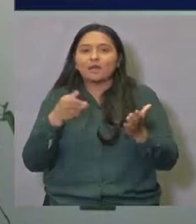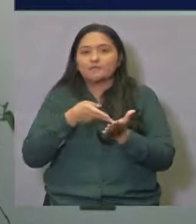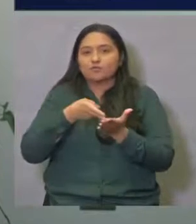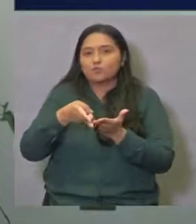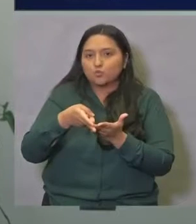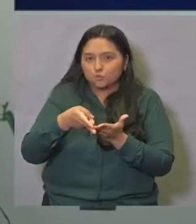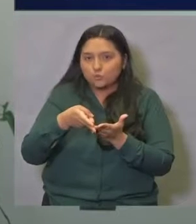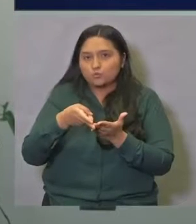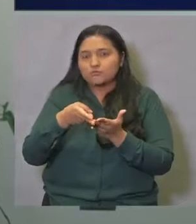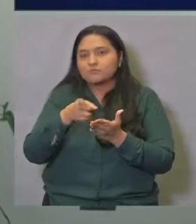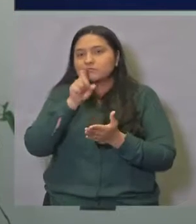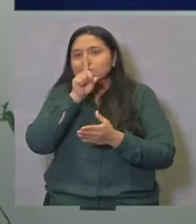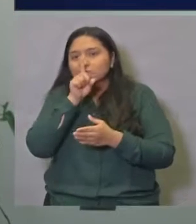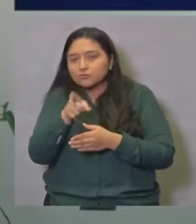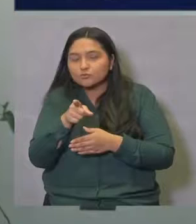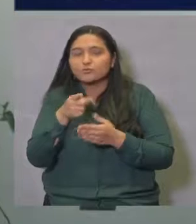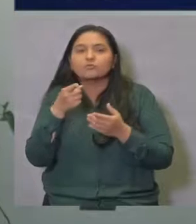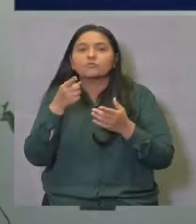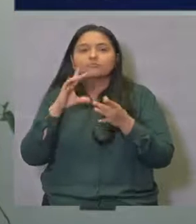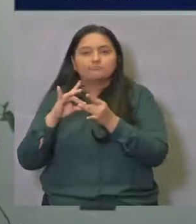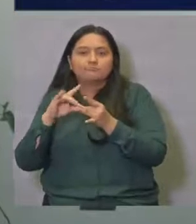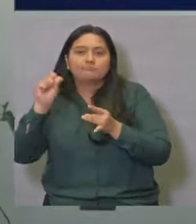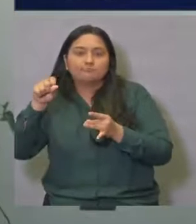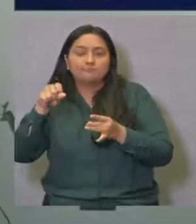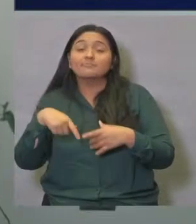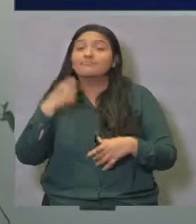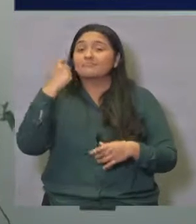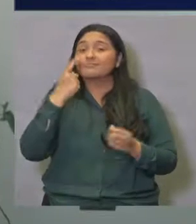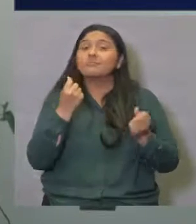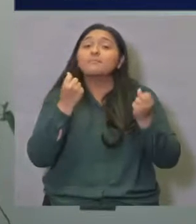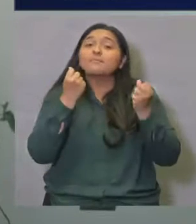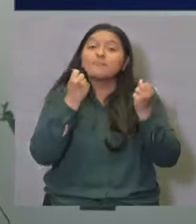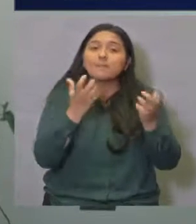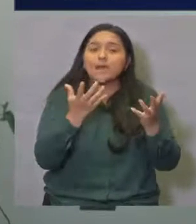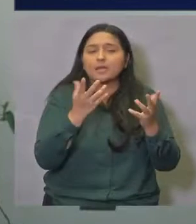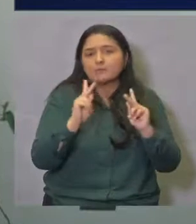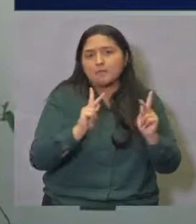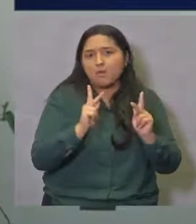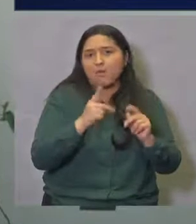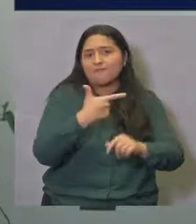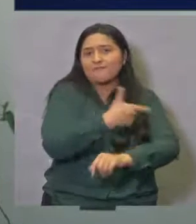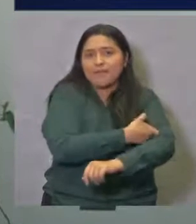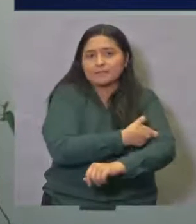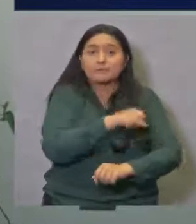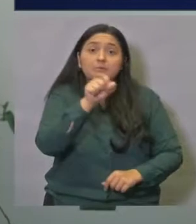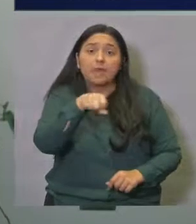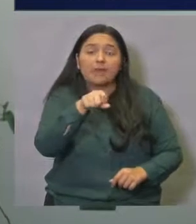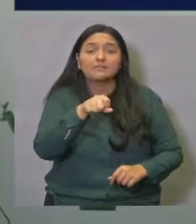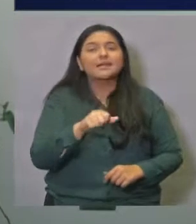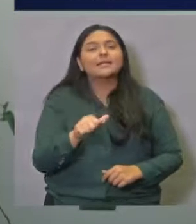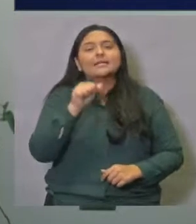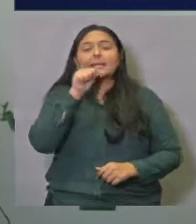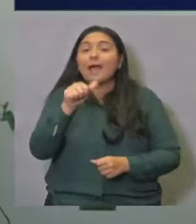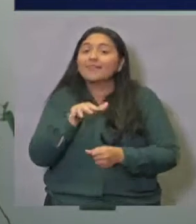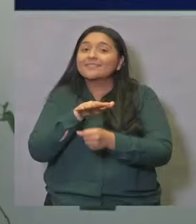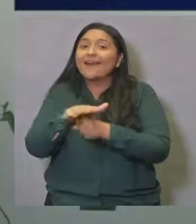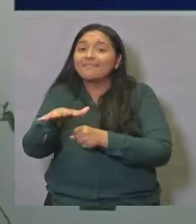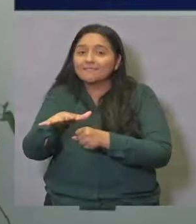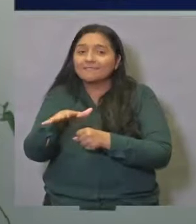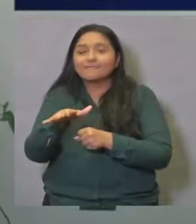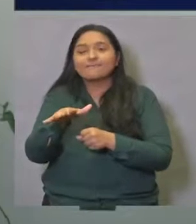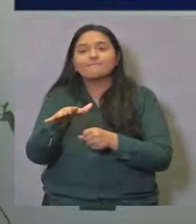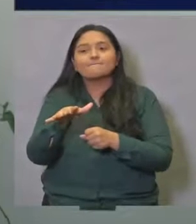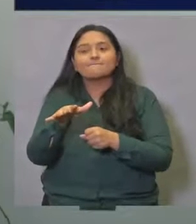THERE ARE 2 POINTS TO MAKE --